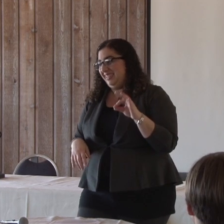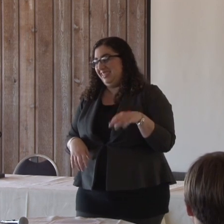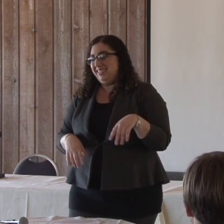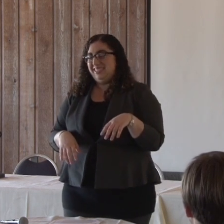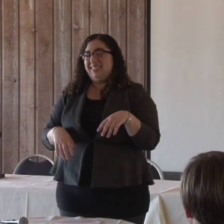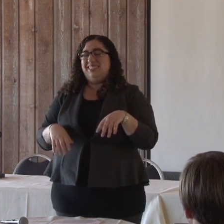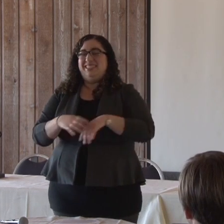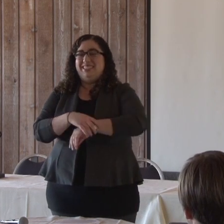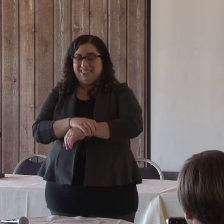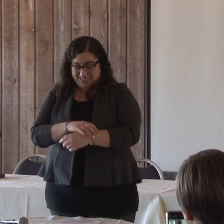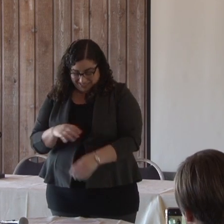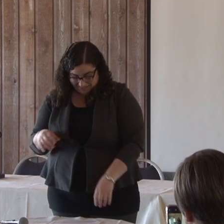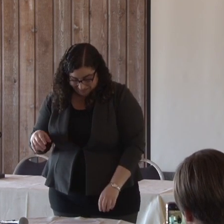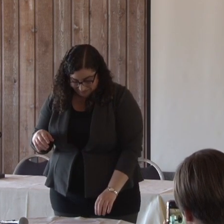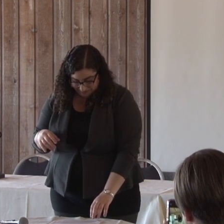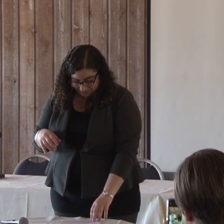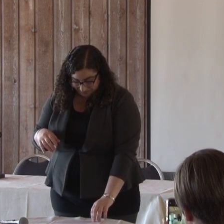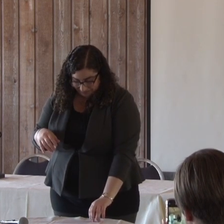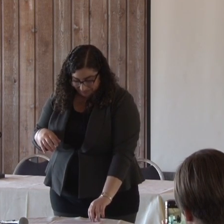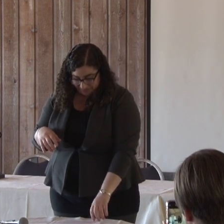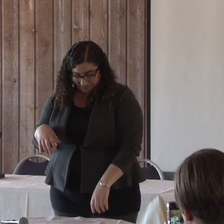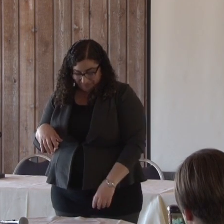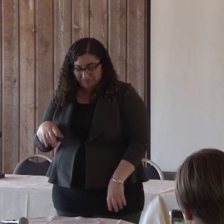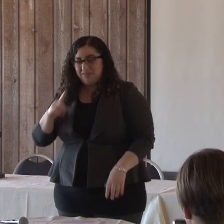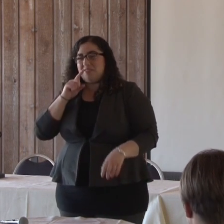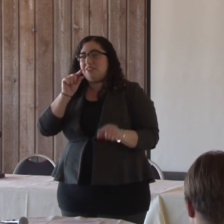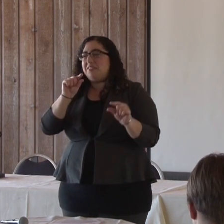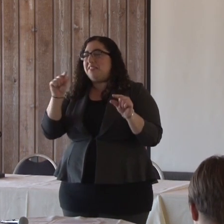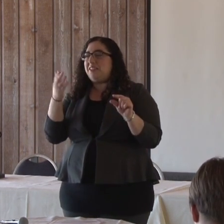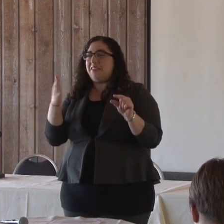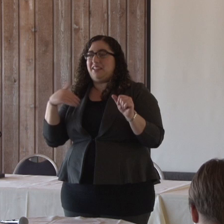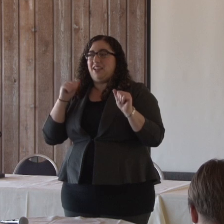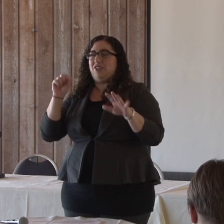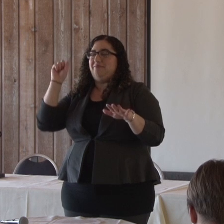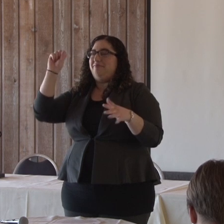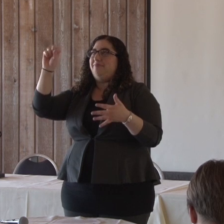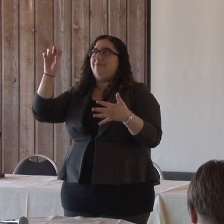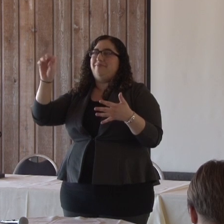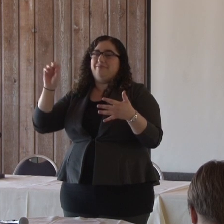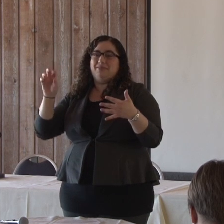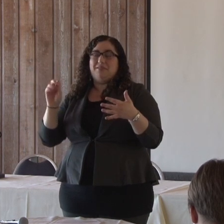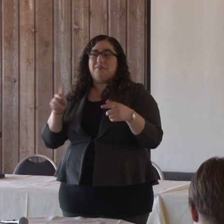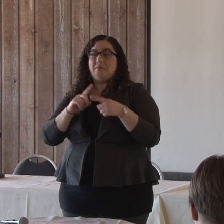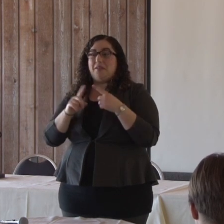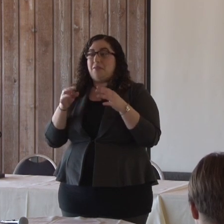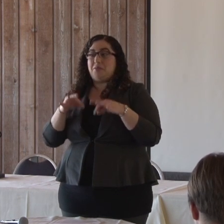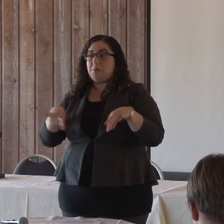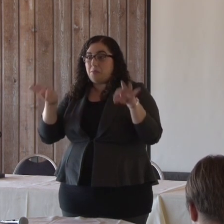up but it's actually better to do this. This hand shape.